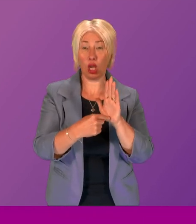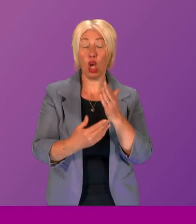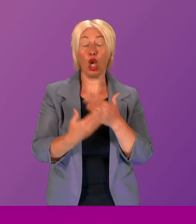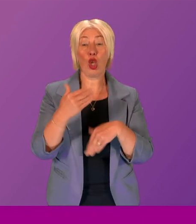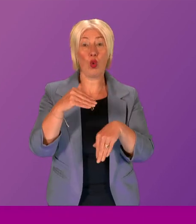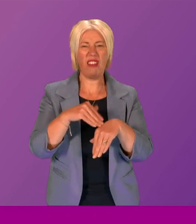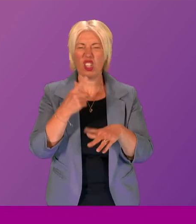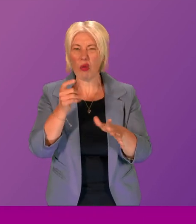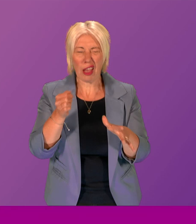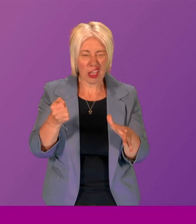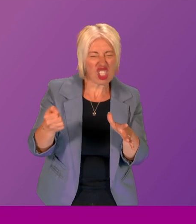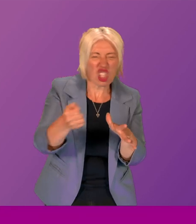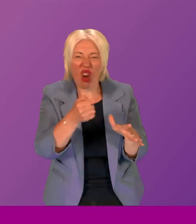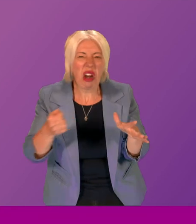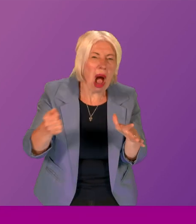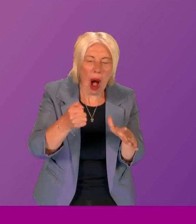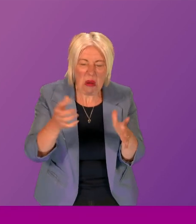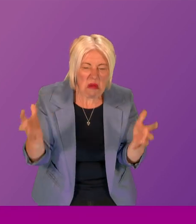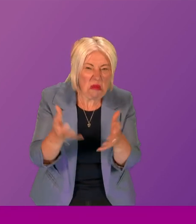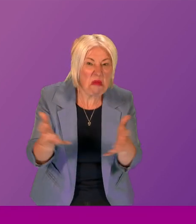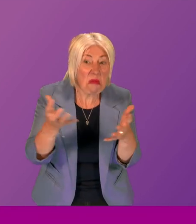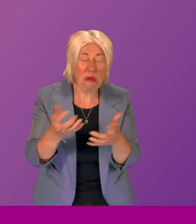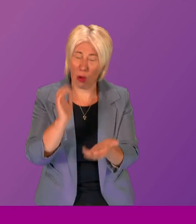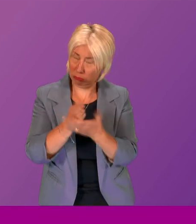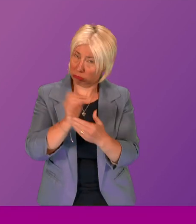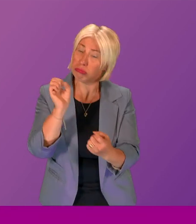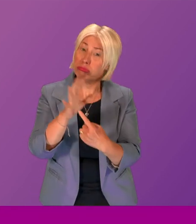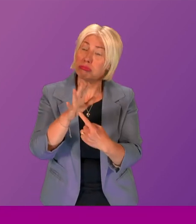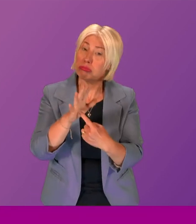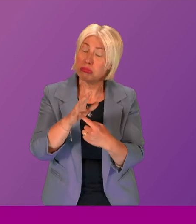up are hugely important. Those stirring-up offences have existed in relation to racial